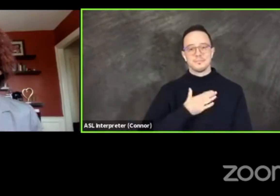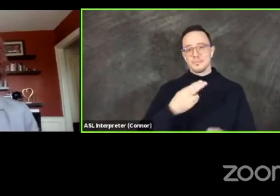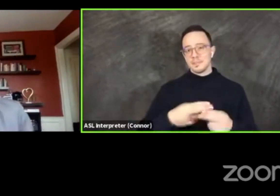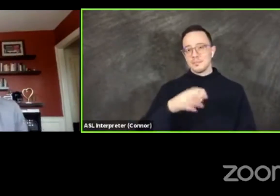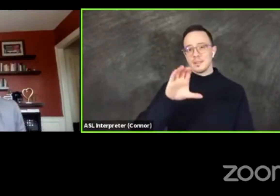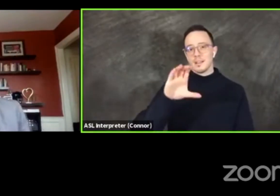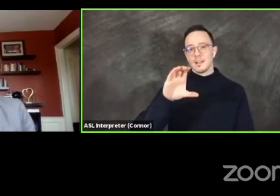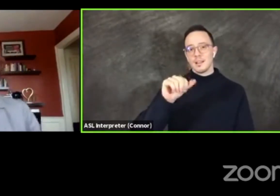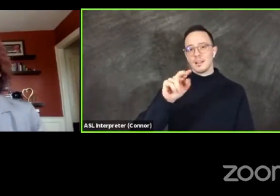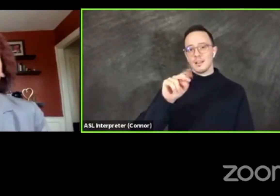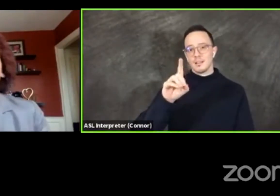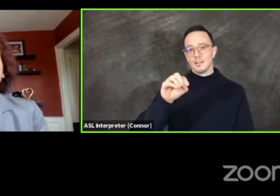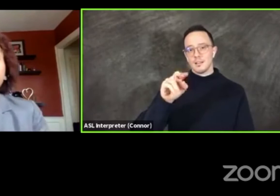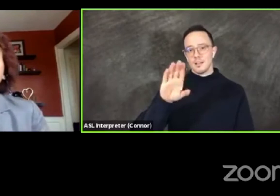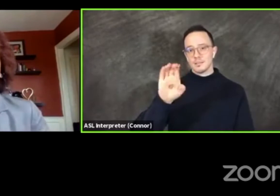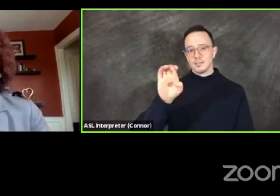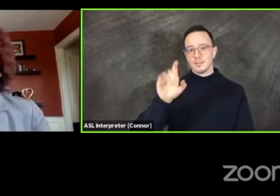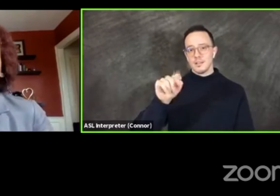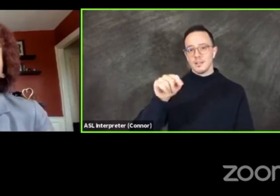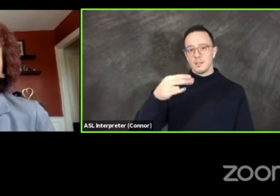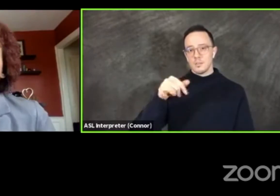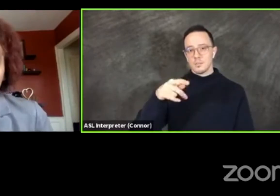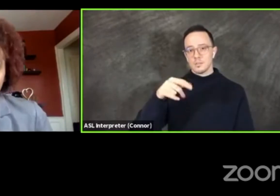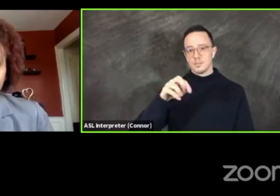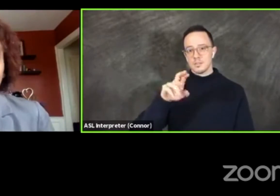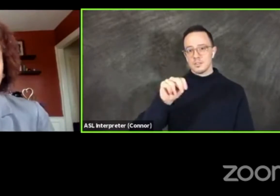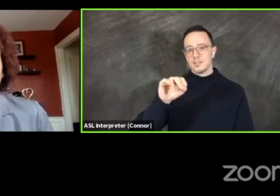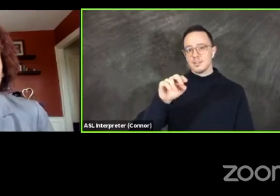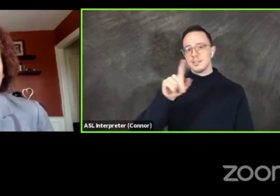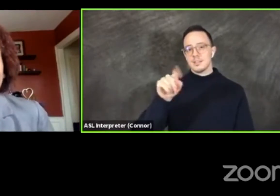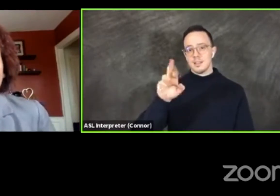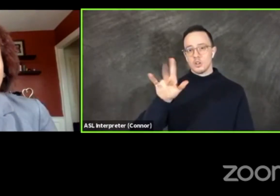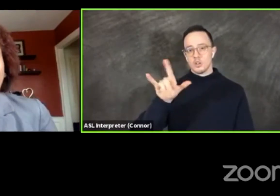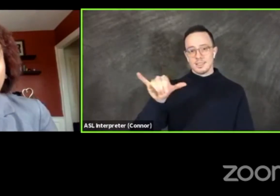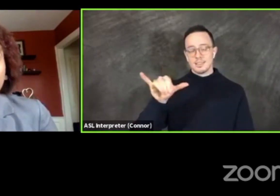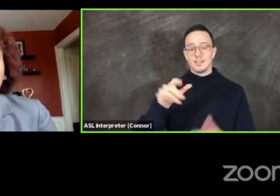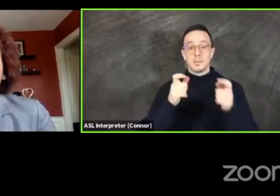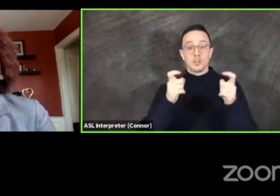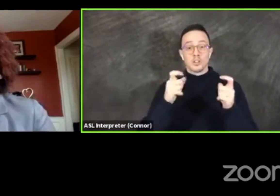MANAGER OF JUSTICE, EQUITY AND INCLUSION, INITIATIVES AT DANCE/NYC, MY PRONOUNS ARE